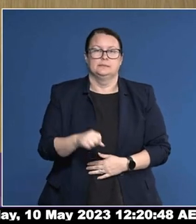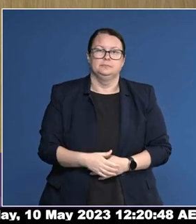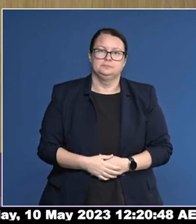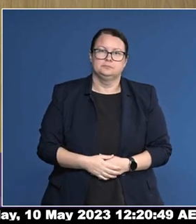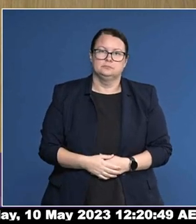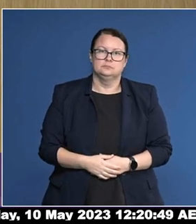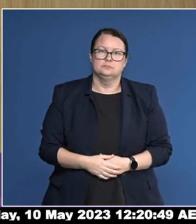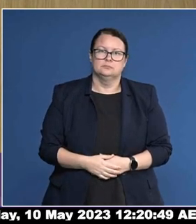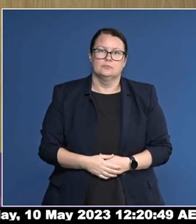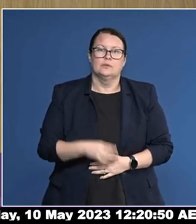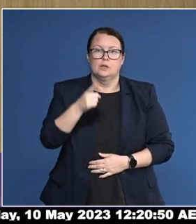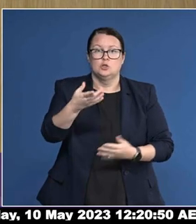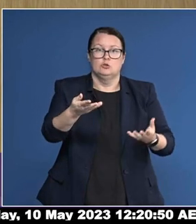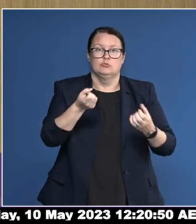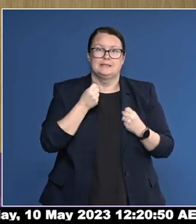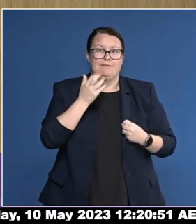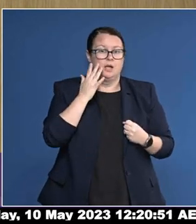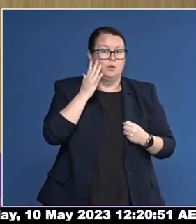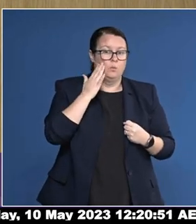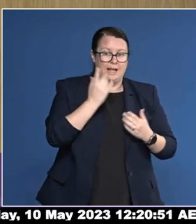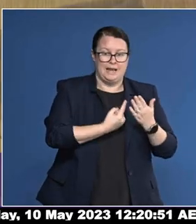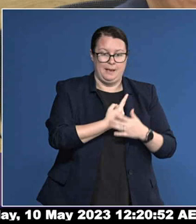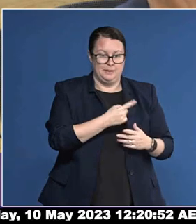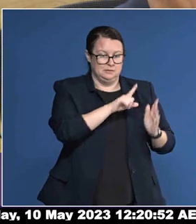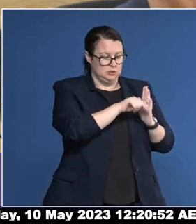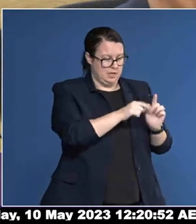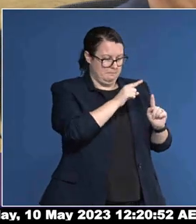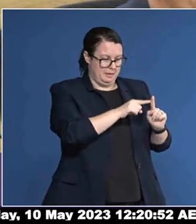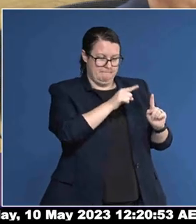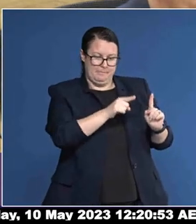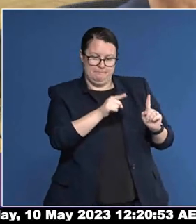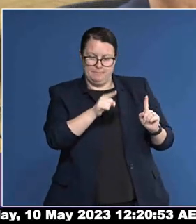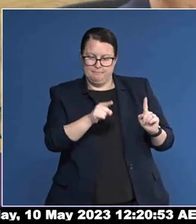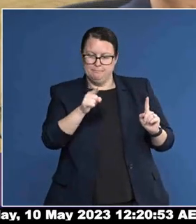Yes. MS EASTMAN: - and so if you saw language that mirrored this provision,